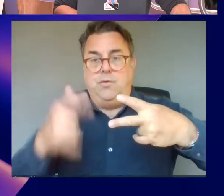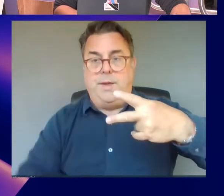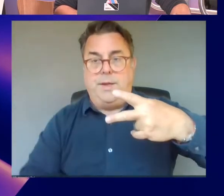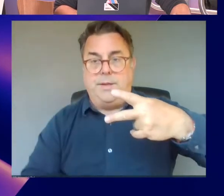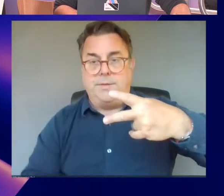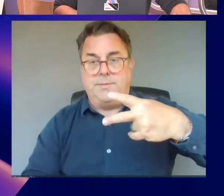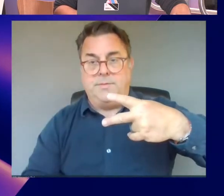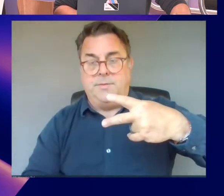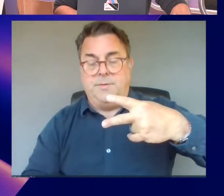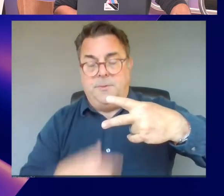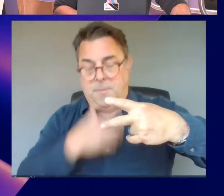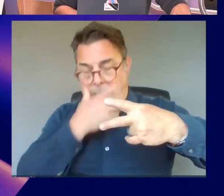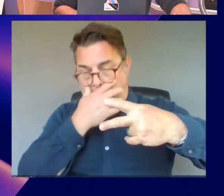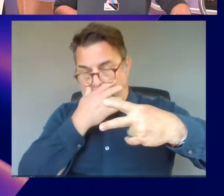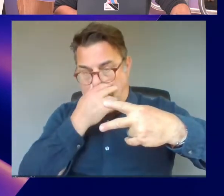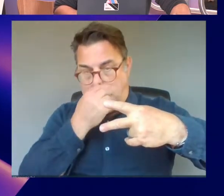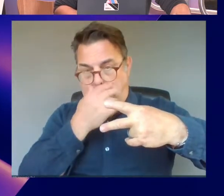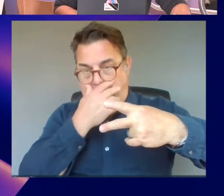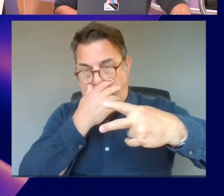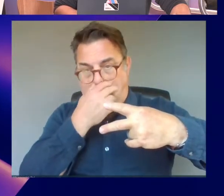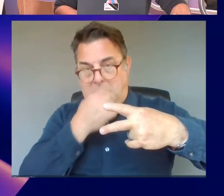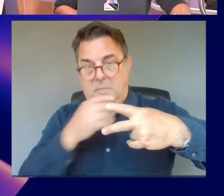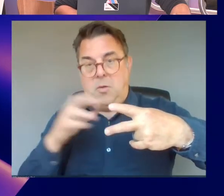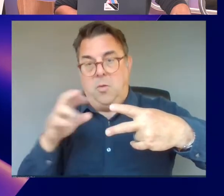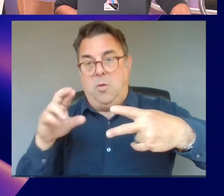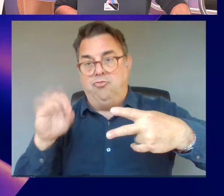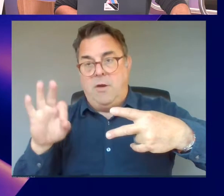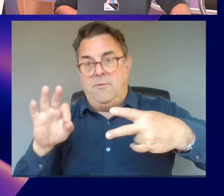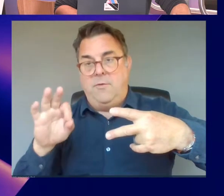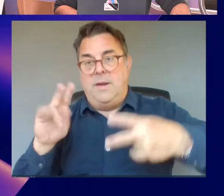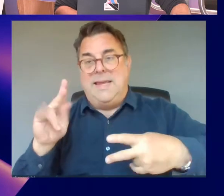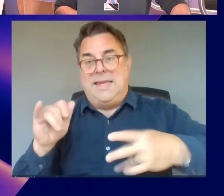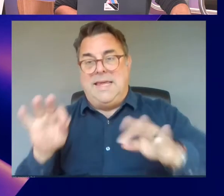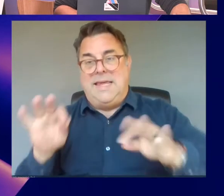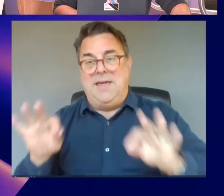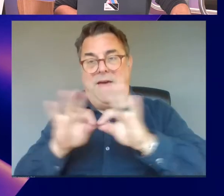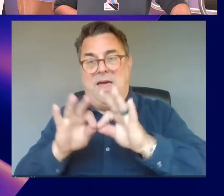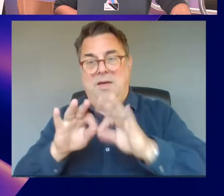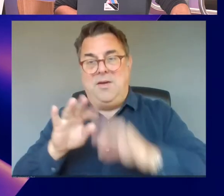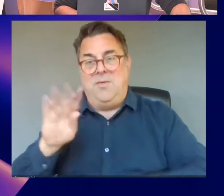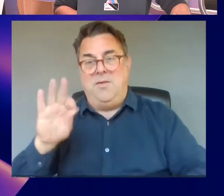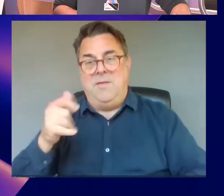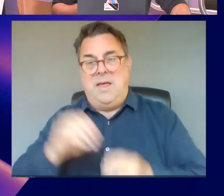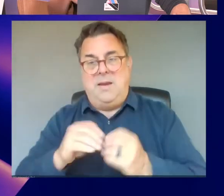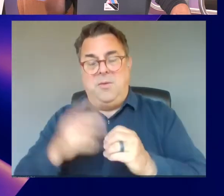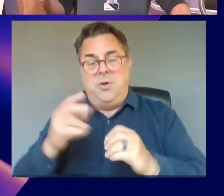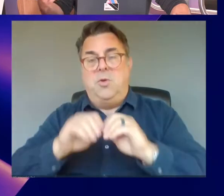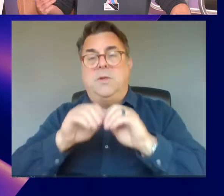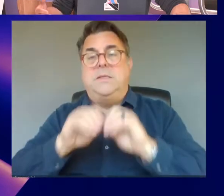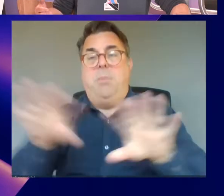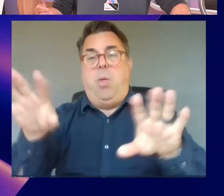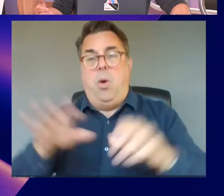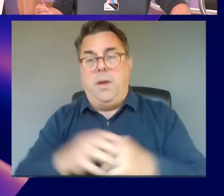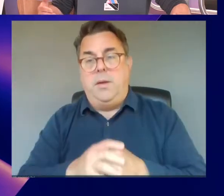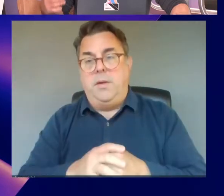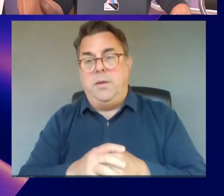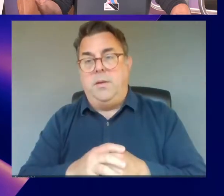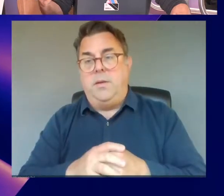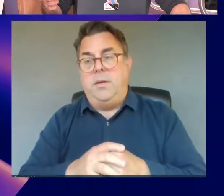and there's a reference. There's a key value pair of Flag 2. [Dani] Got it. I'm gonna deploy this out there. We have a lot of different ways of deploying.